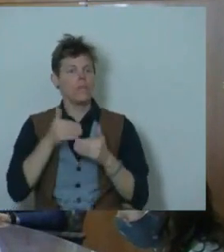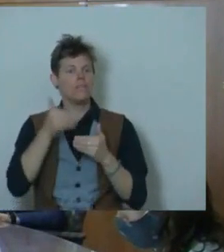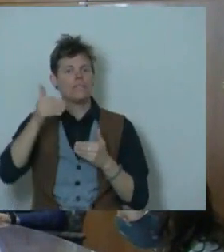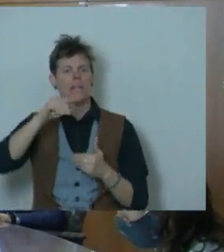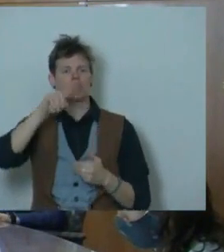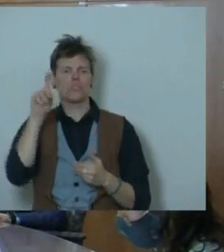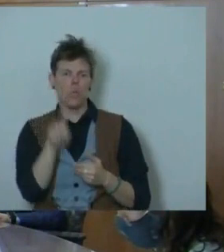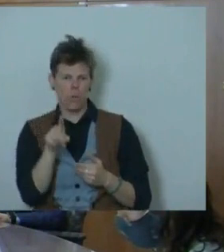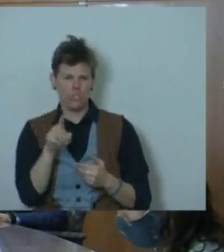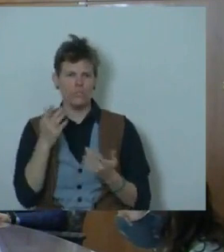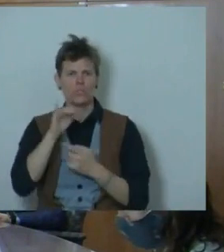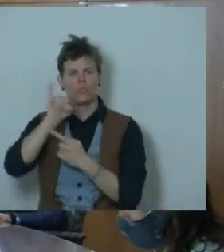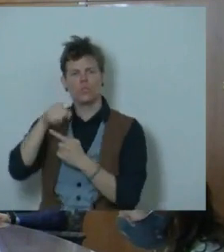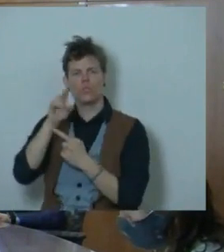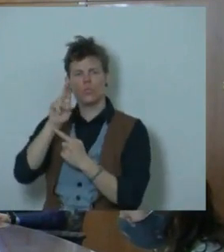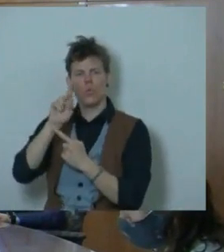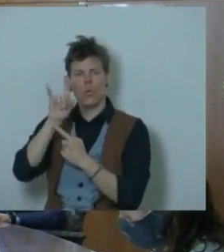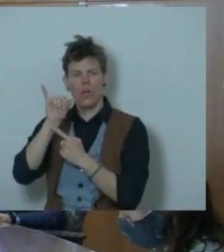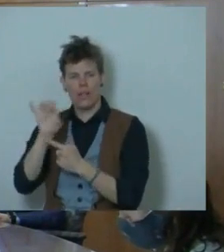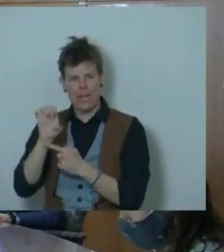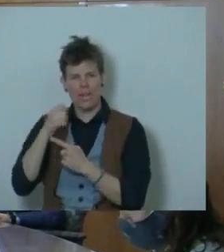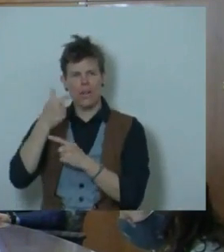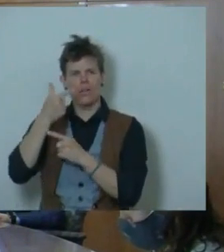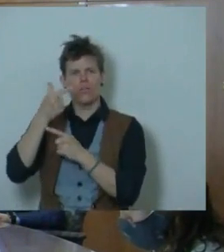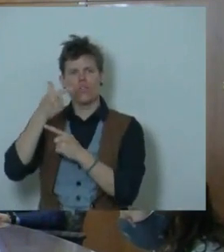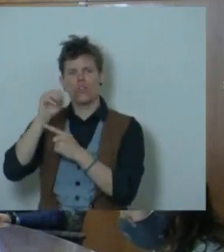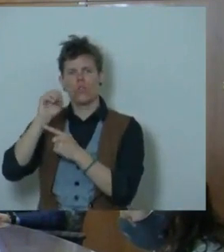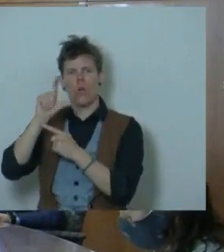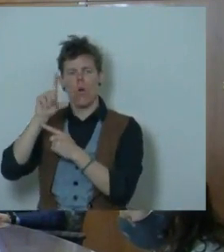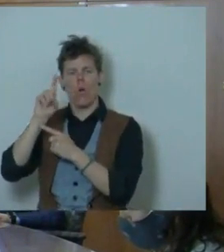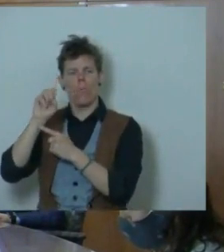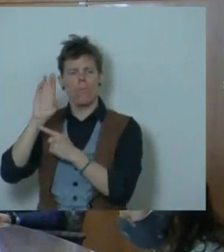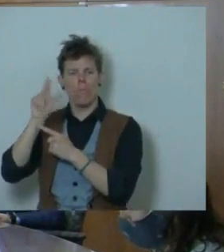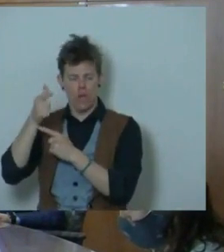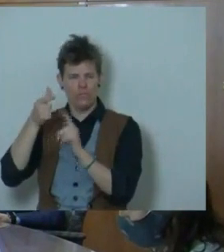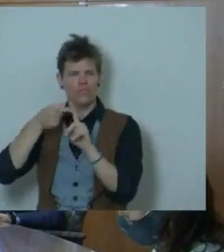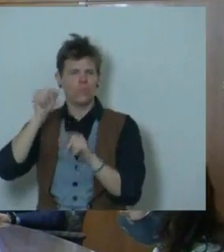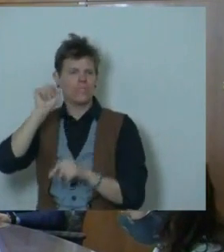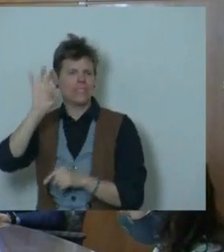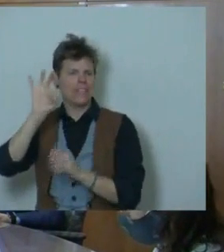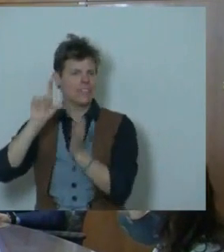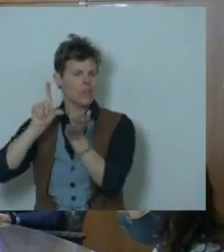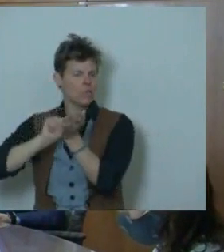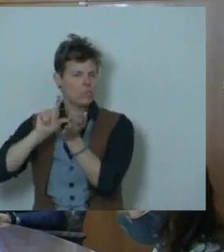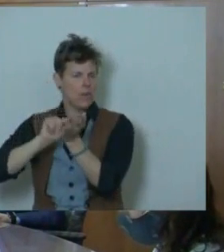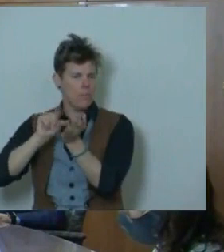THAT IS SOMETHING NEW MEXICANS SHOULD EXPEC.